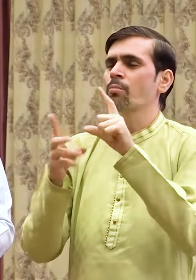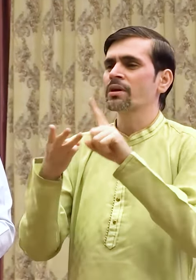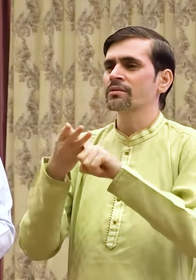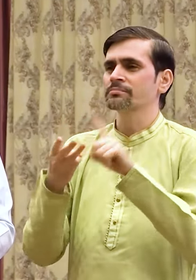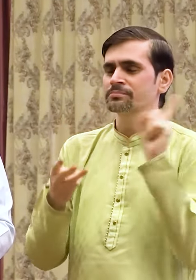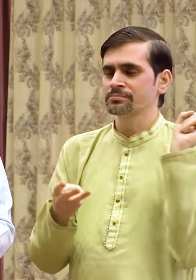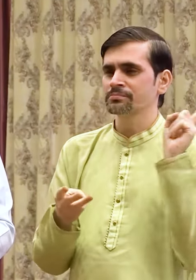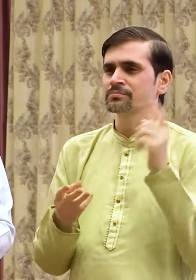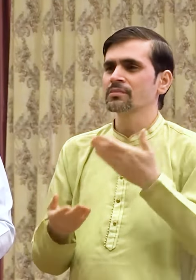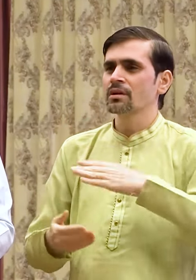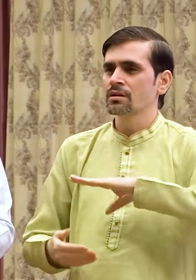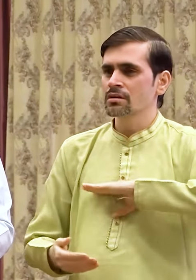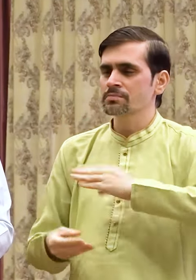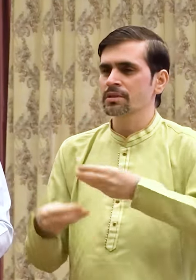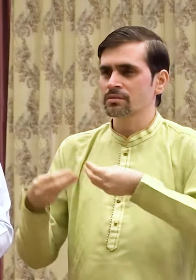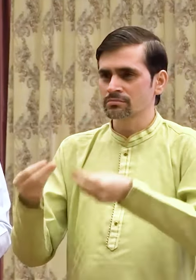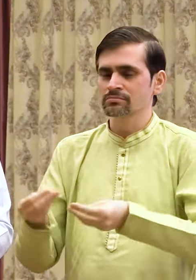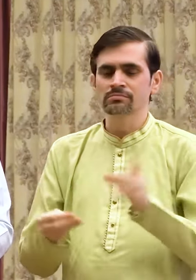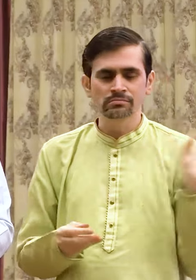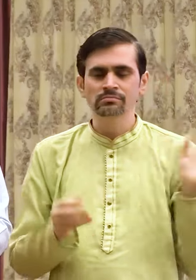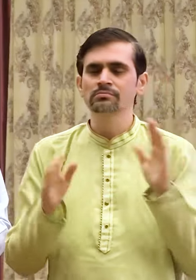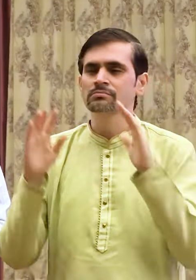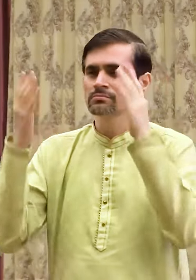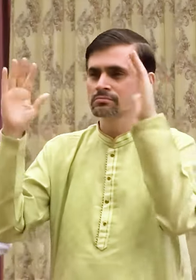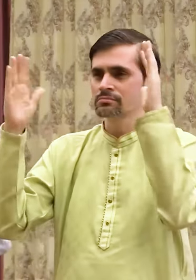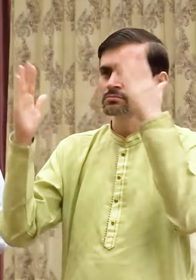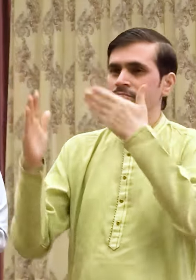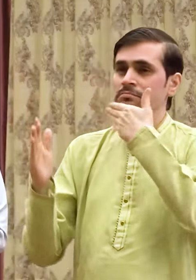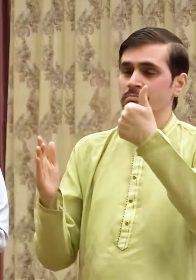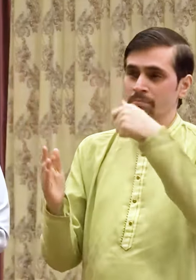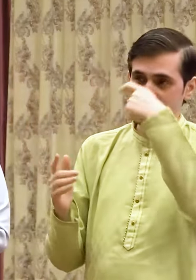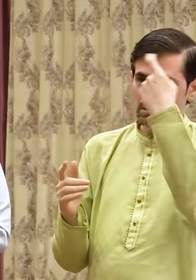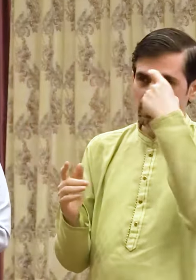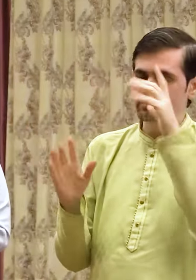of the people and congratulate him. Once again,